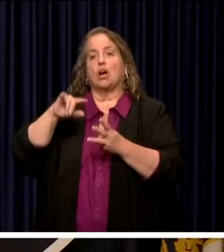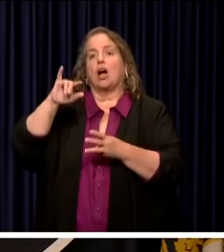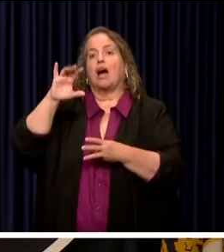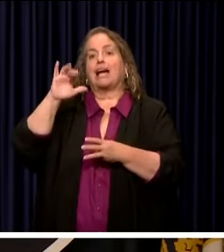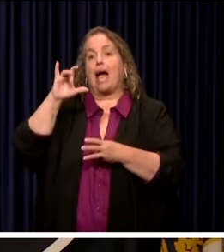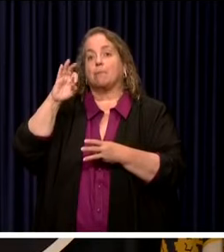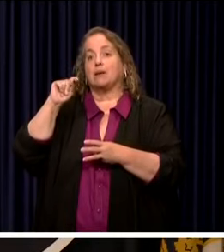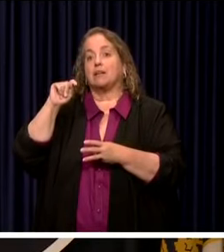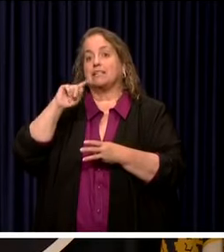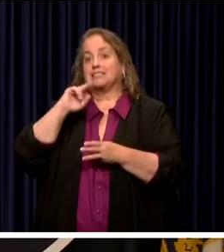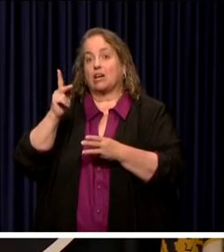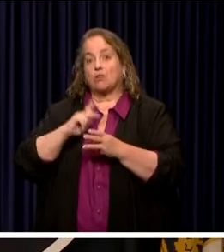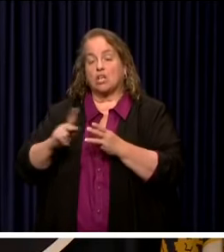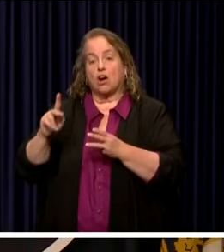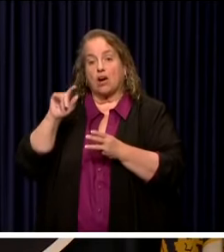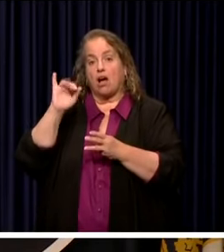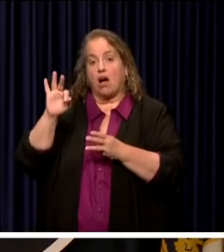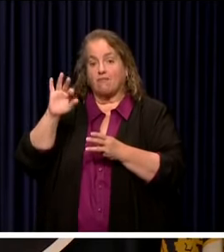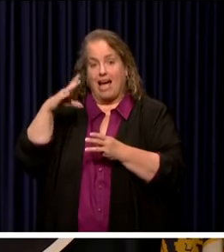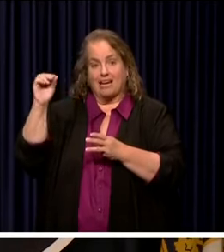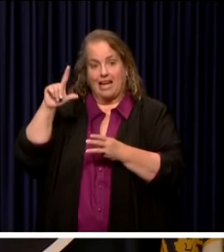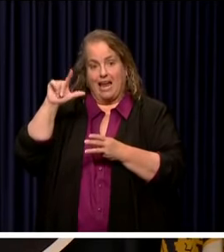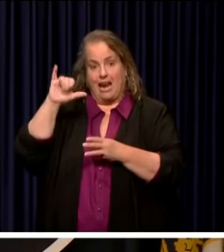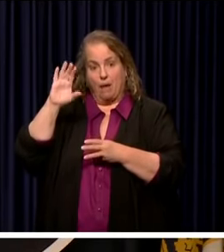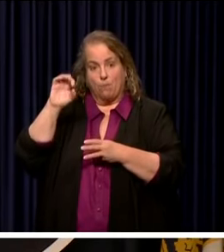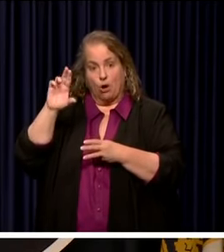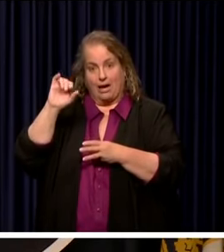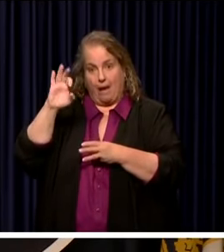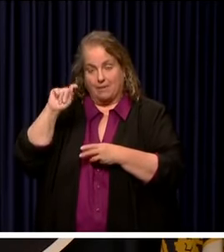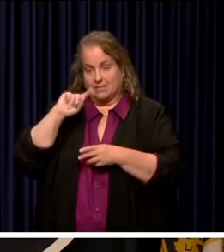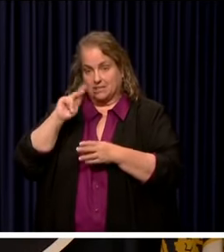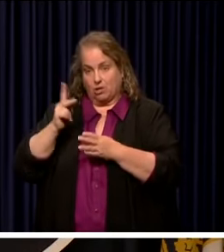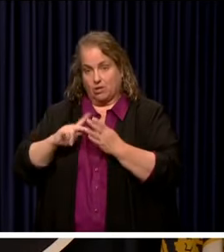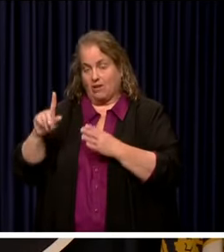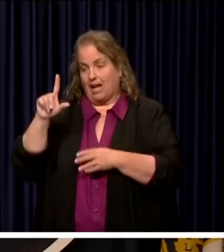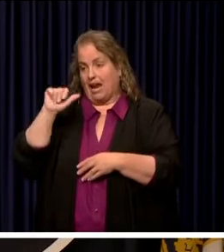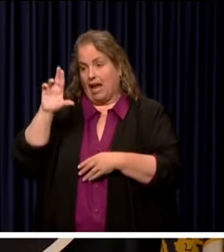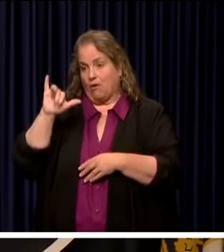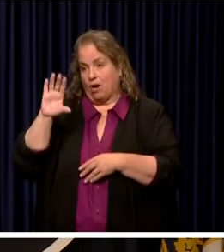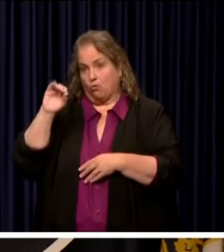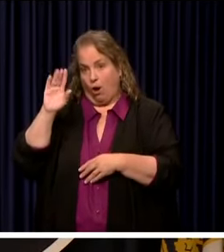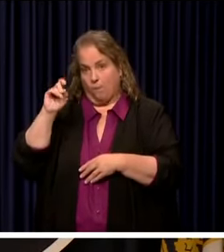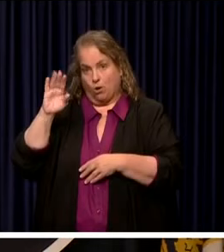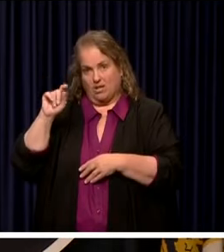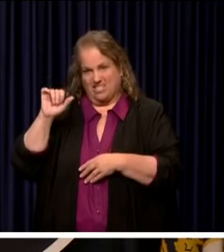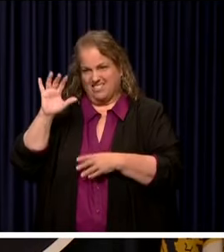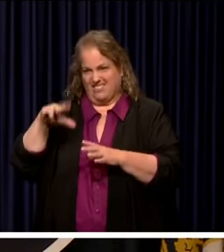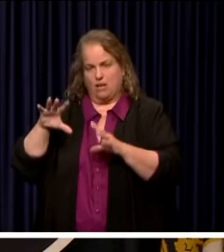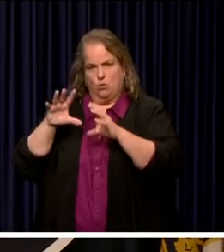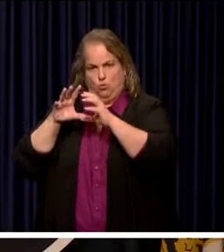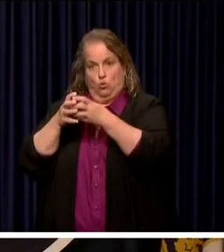THAT JUST BRINGS PEOPLE TOGETHER AS ONE EXAMPLE.